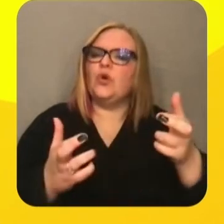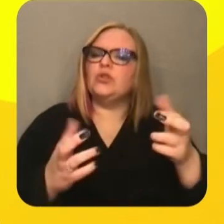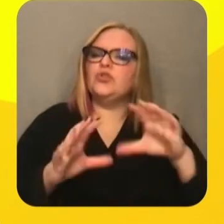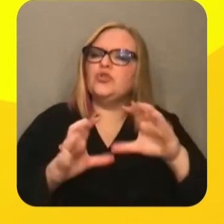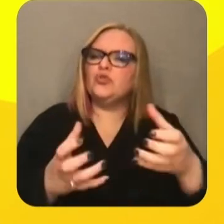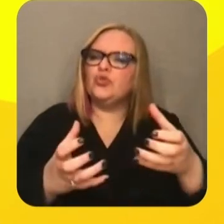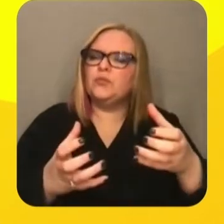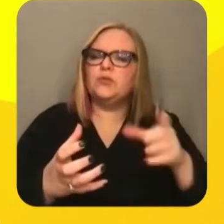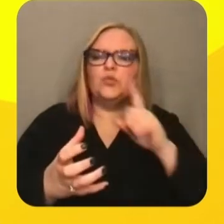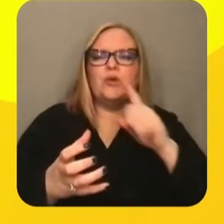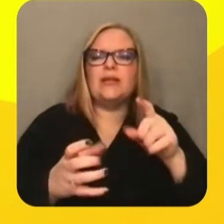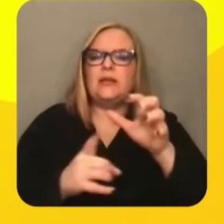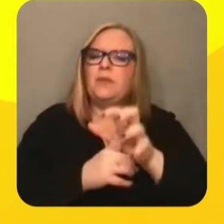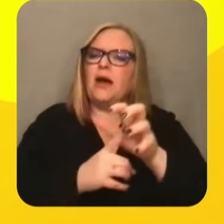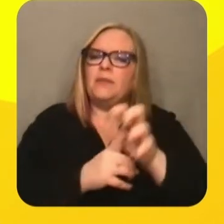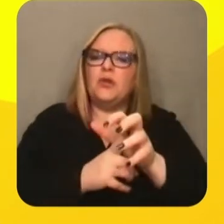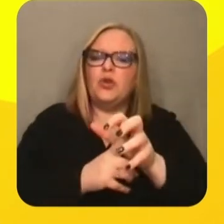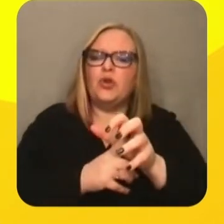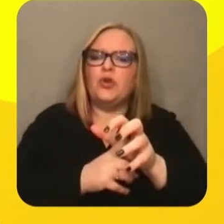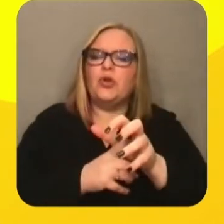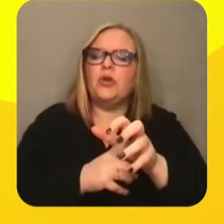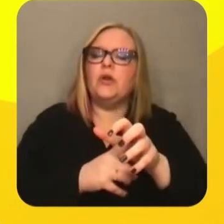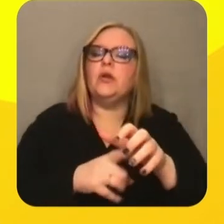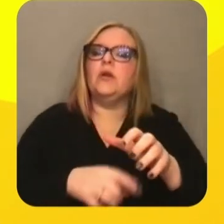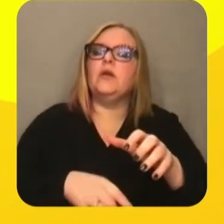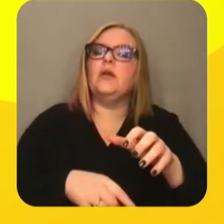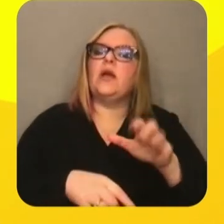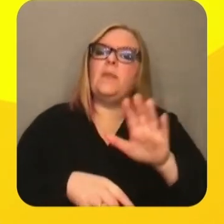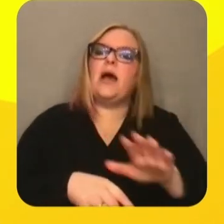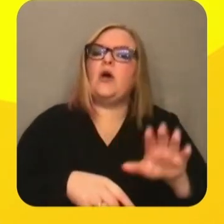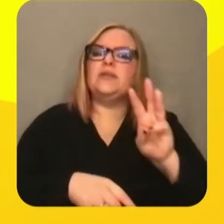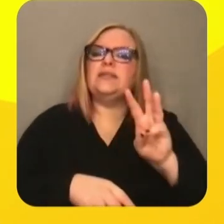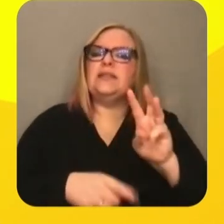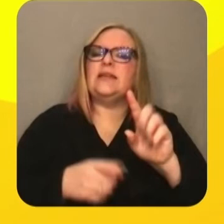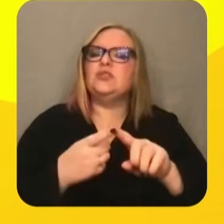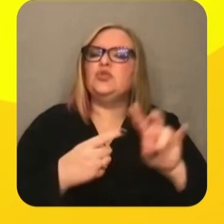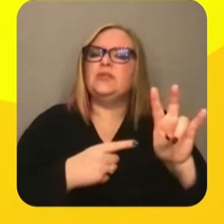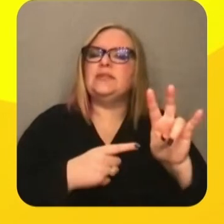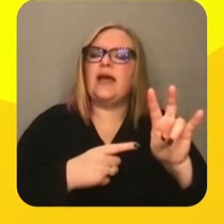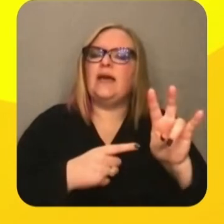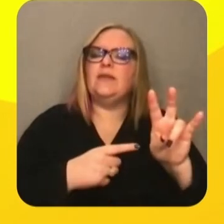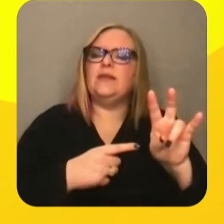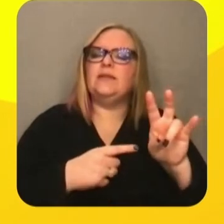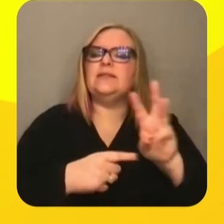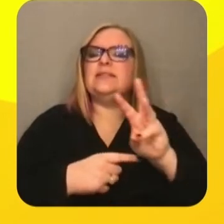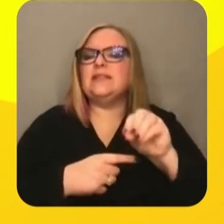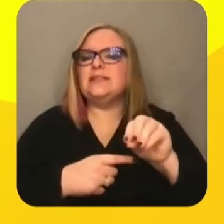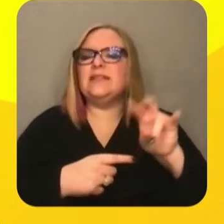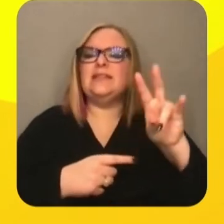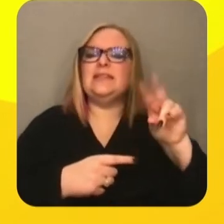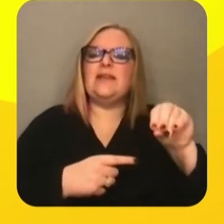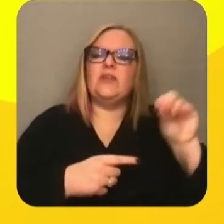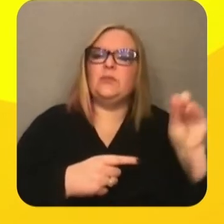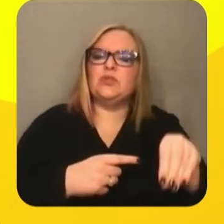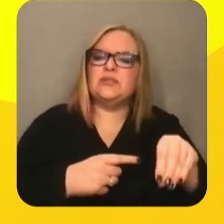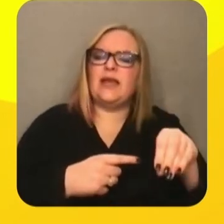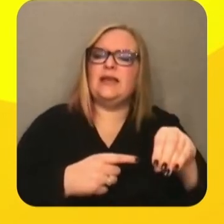and in our survey, about six or seven US, 60 to 70% of our colleagues in the US are all familiar